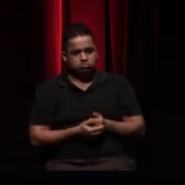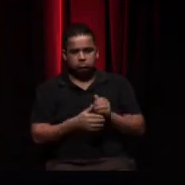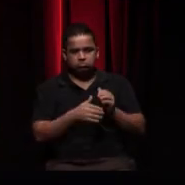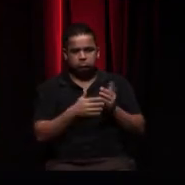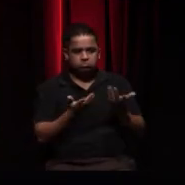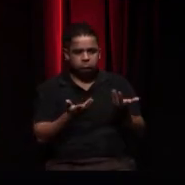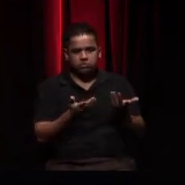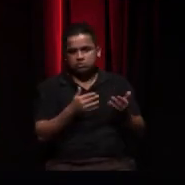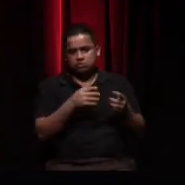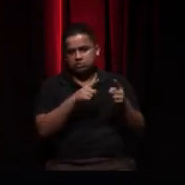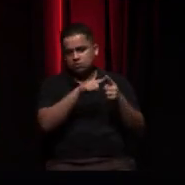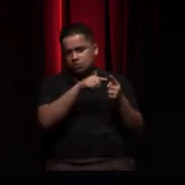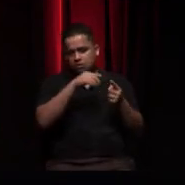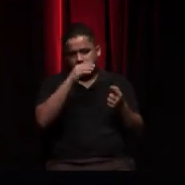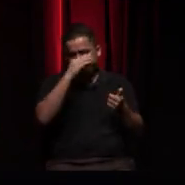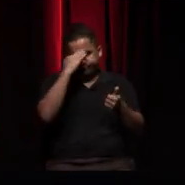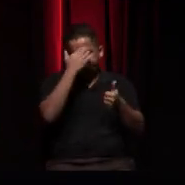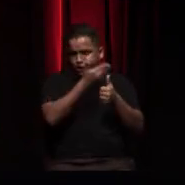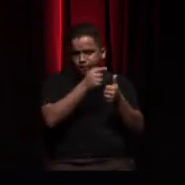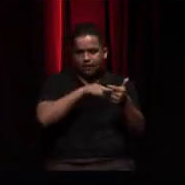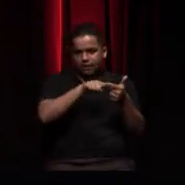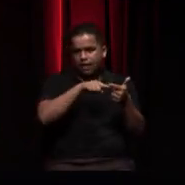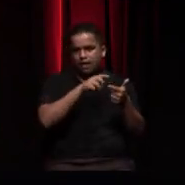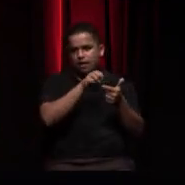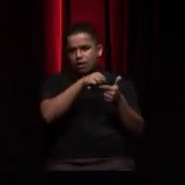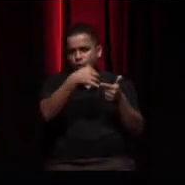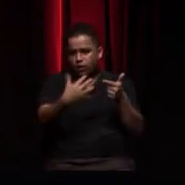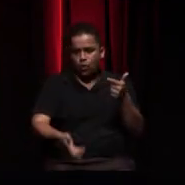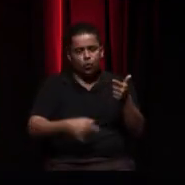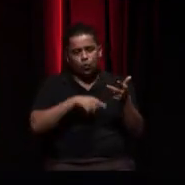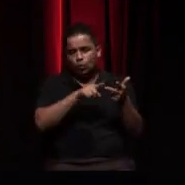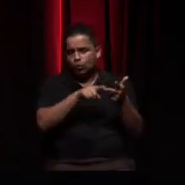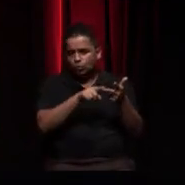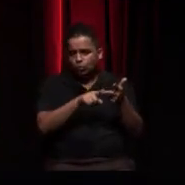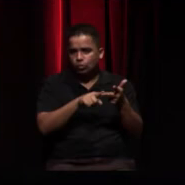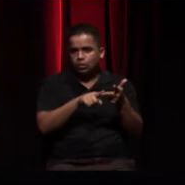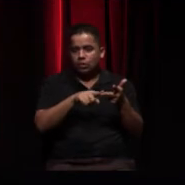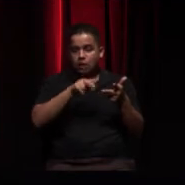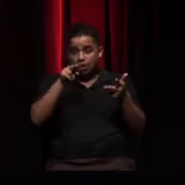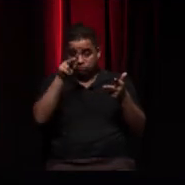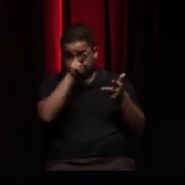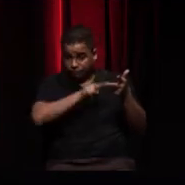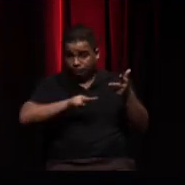credibility, content, and a qualified audience.